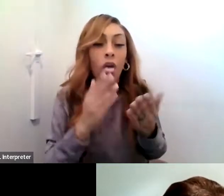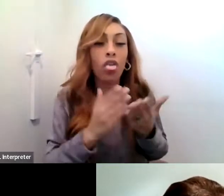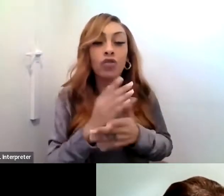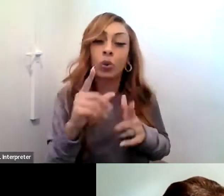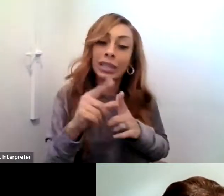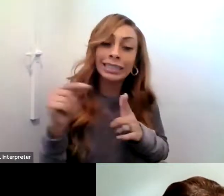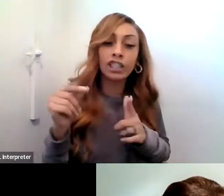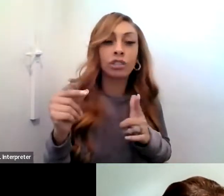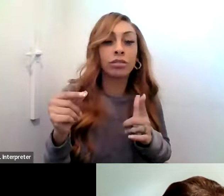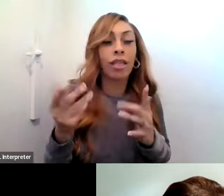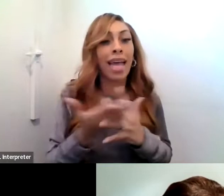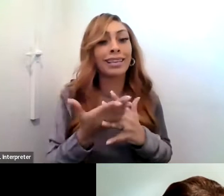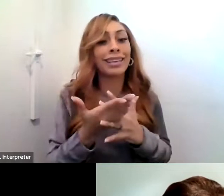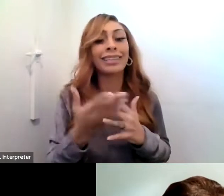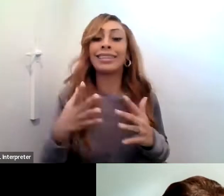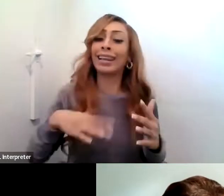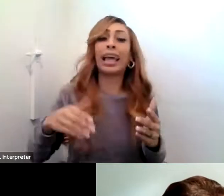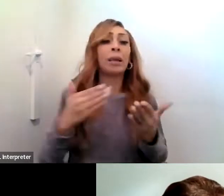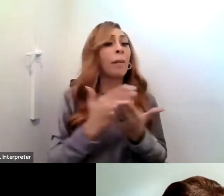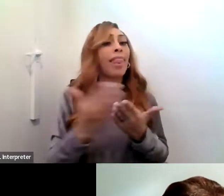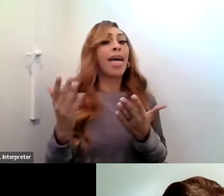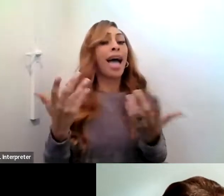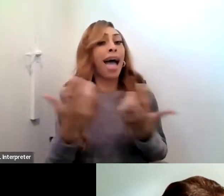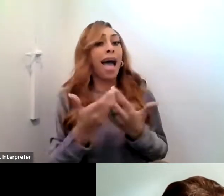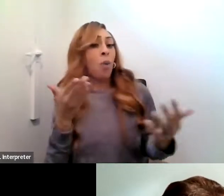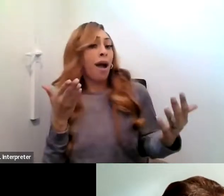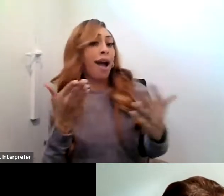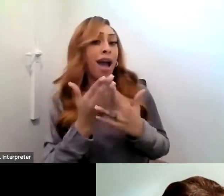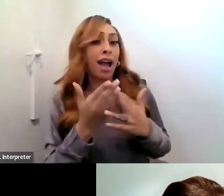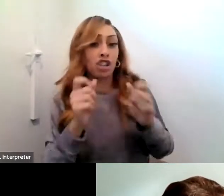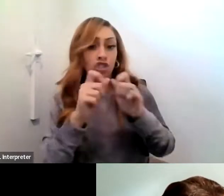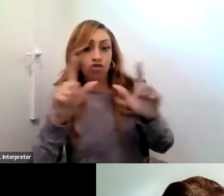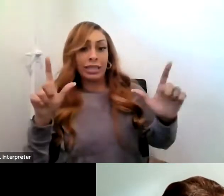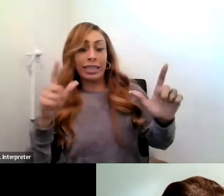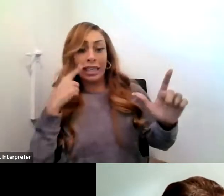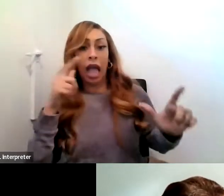It needs to be clear how you will access the stream, whether you can pause it or not,